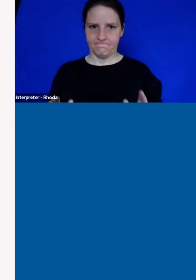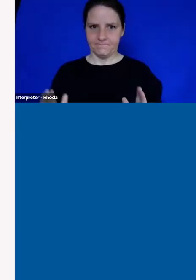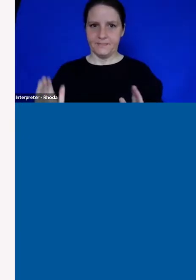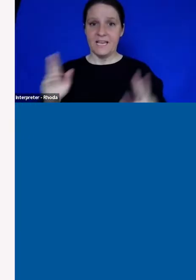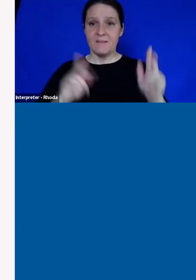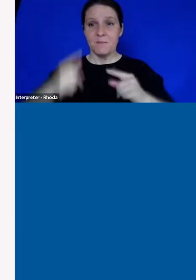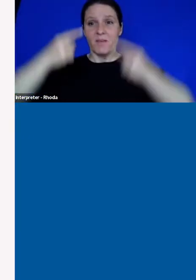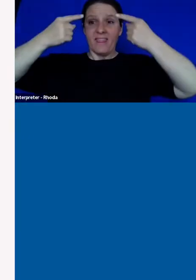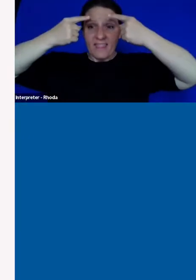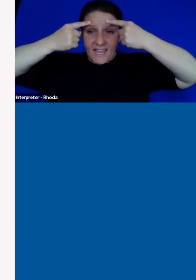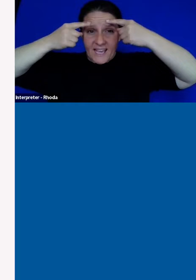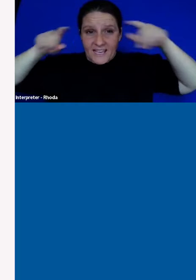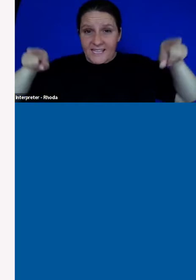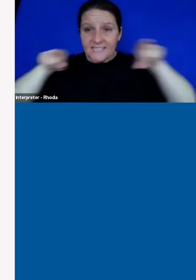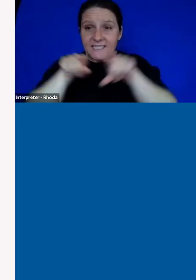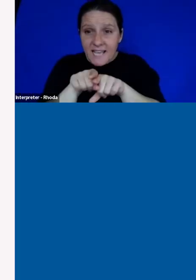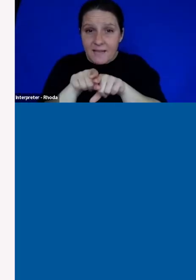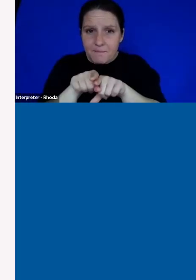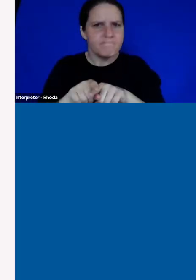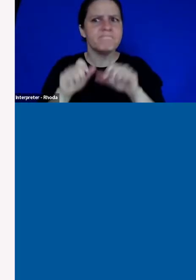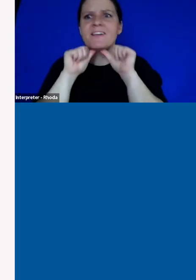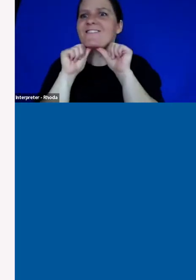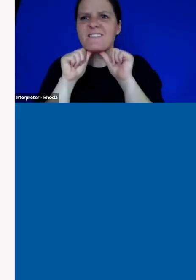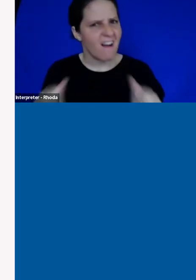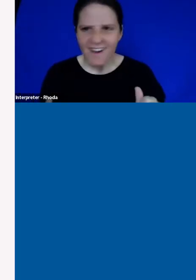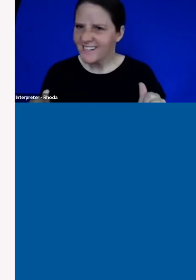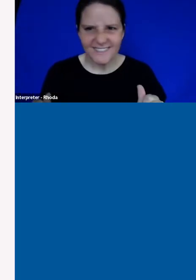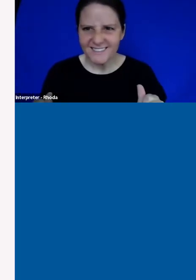or that they can be used interchangeably and they're not. These are two different elements.